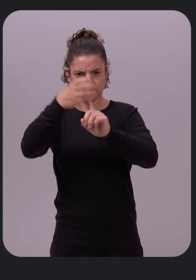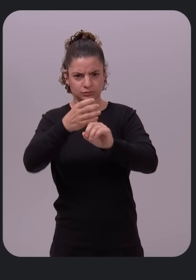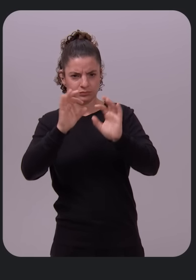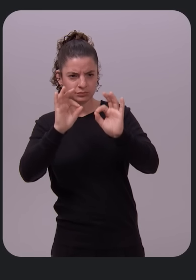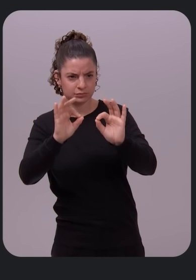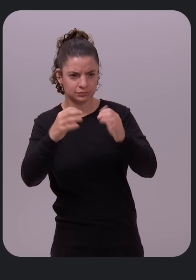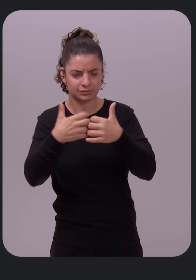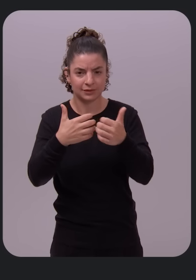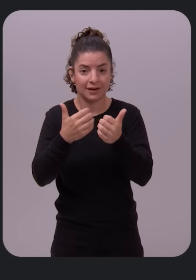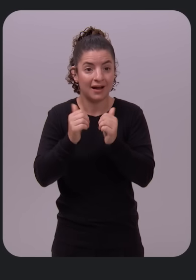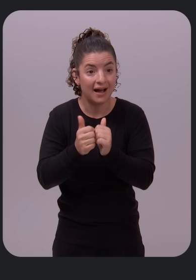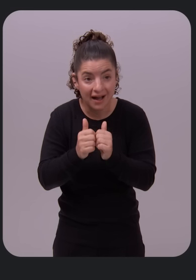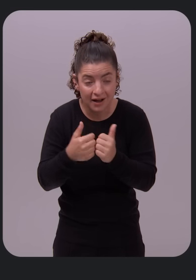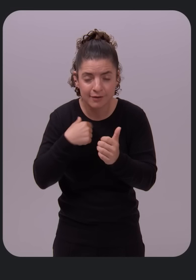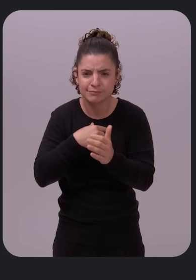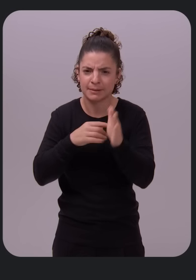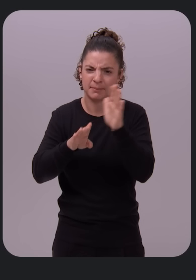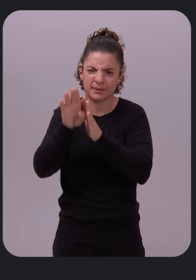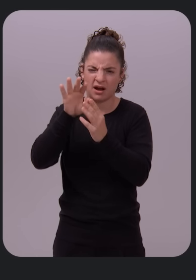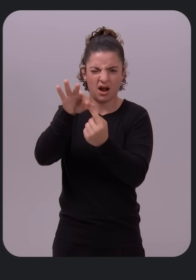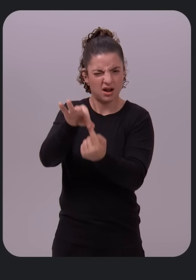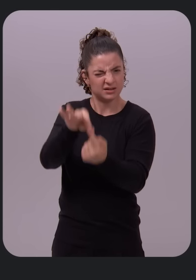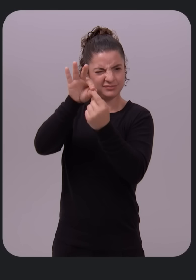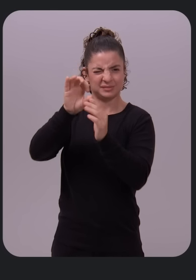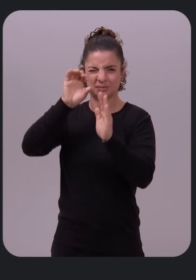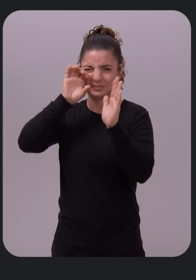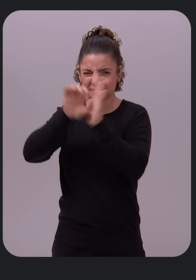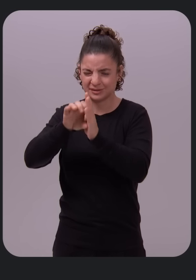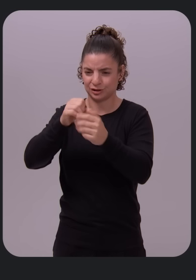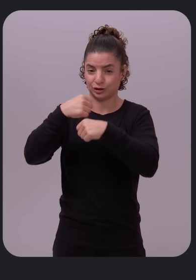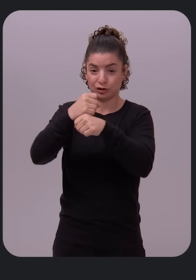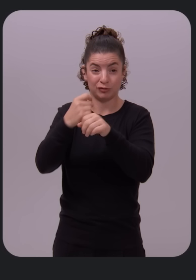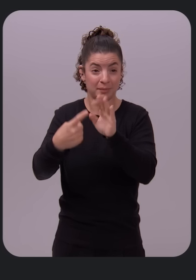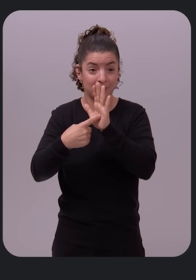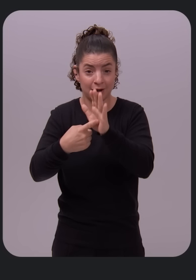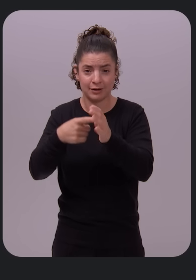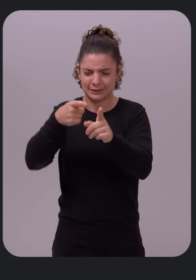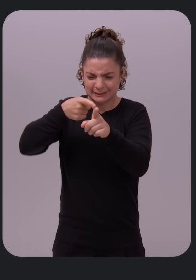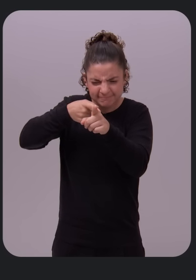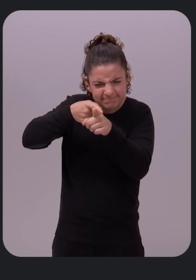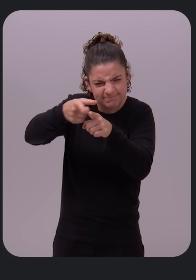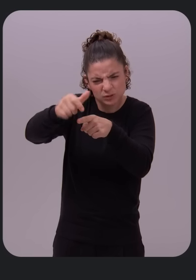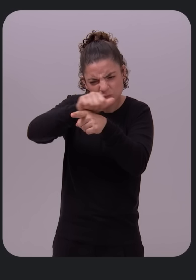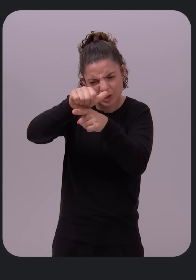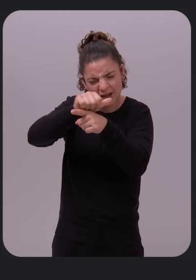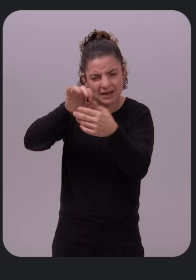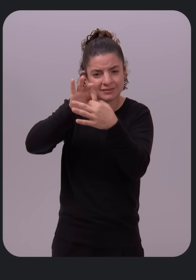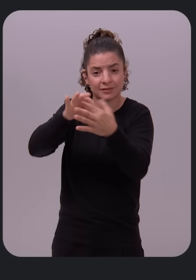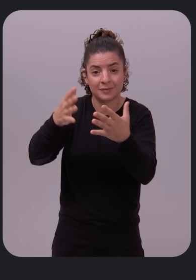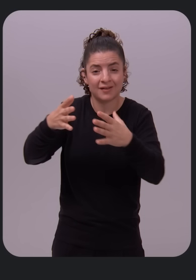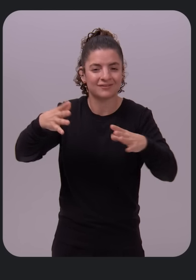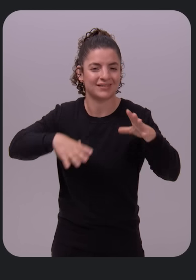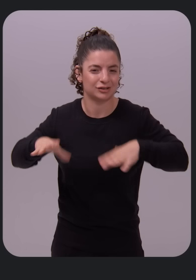To do this, we built a custom image generation model specifically trained for fashion.